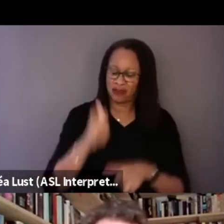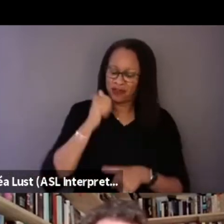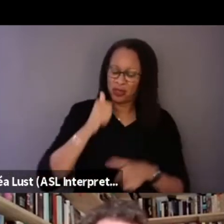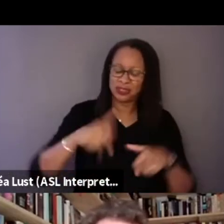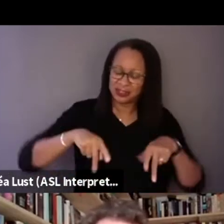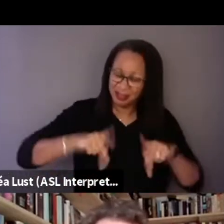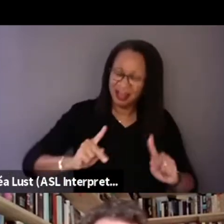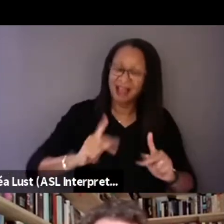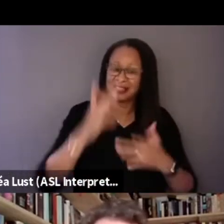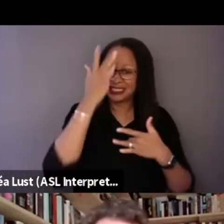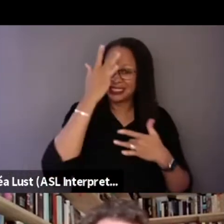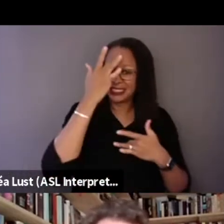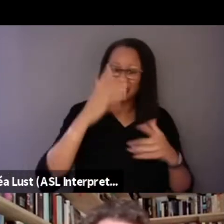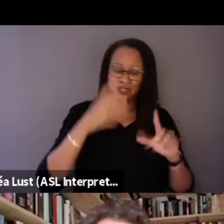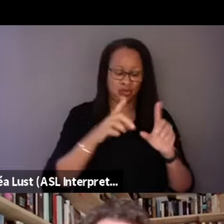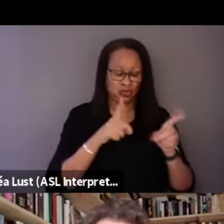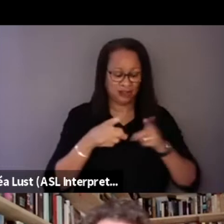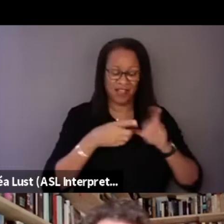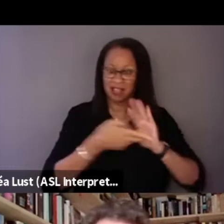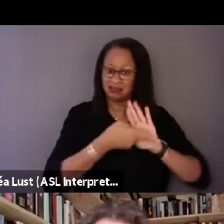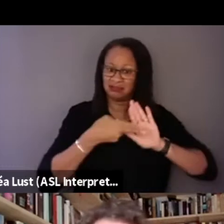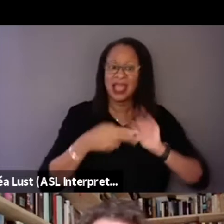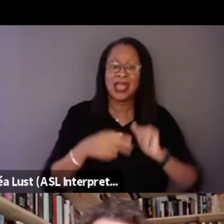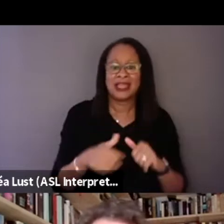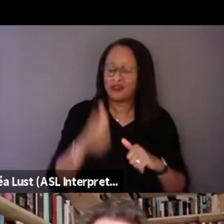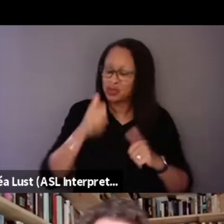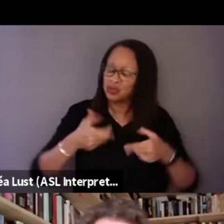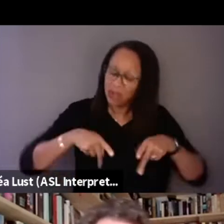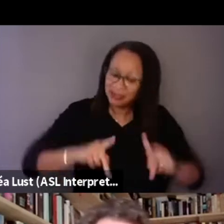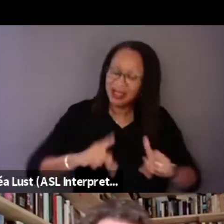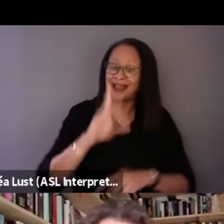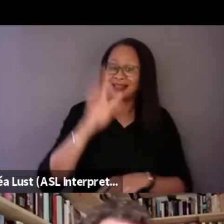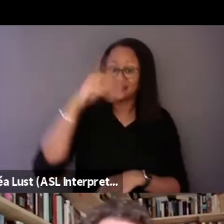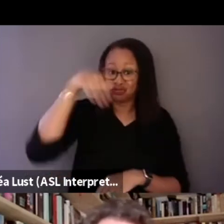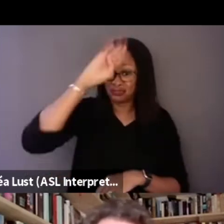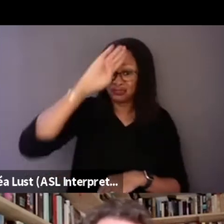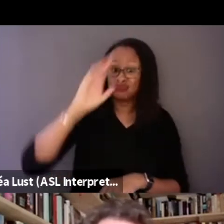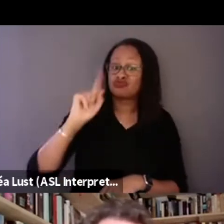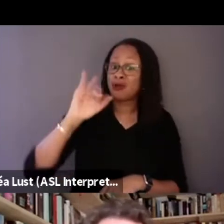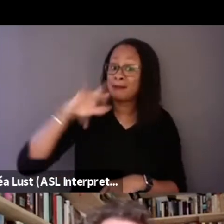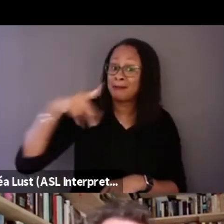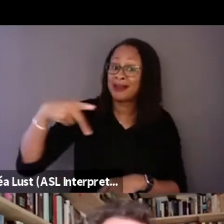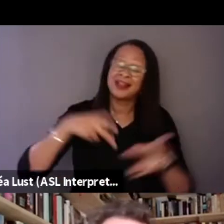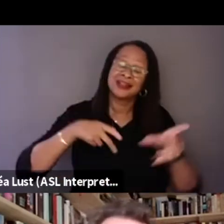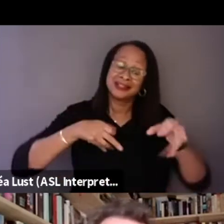in the same way he refused to let Donald Trump define America. It's this beautiful metaphor and we knew that had to drive the movie.